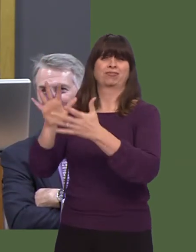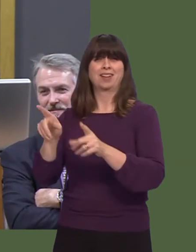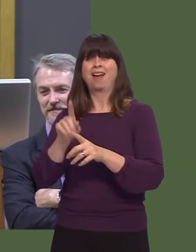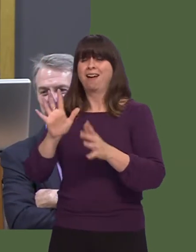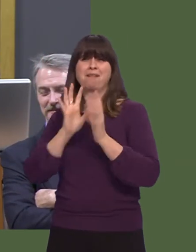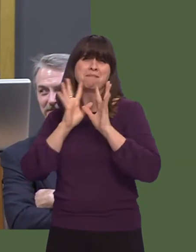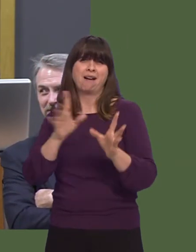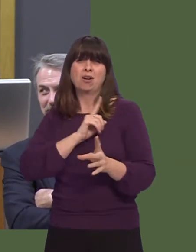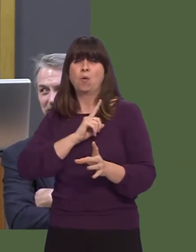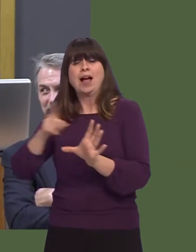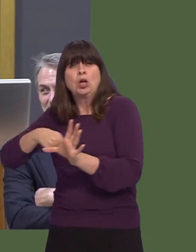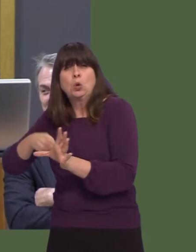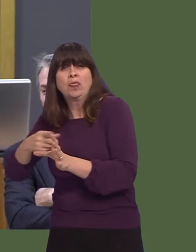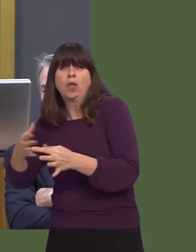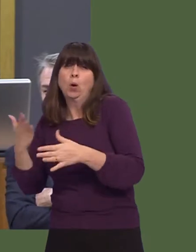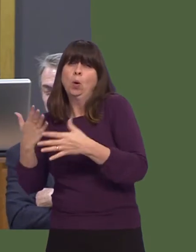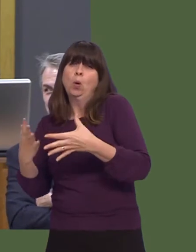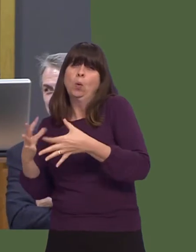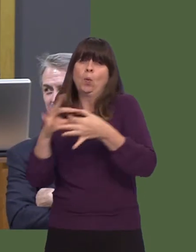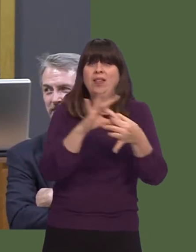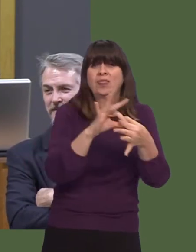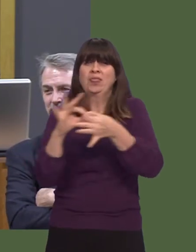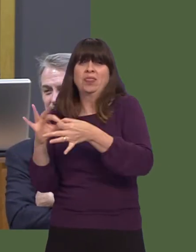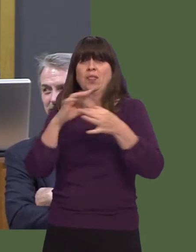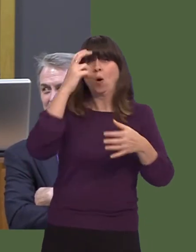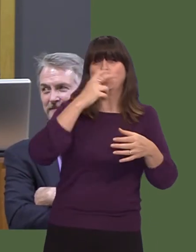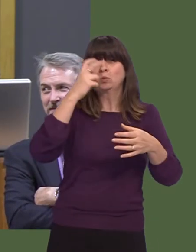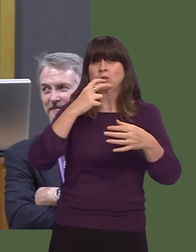work they are pioneering, which we know can make such a huge difference to the lives of